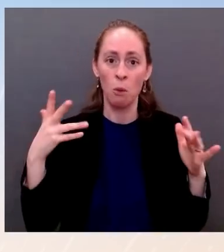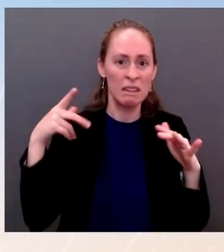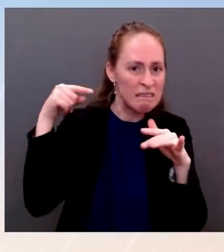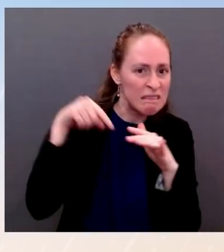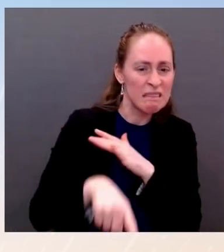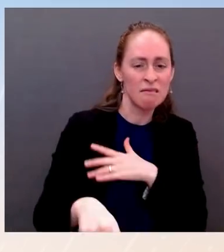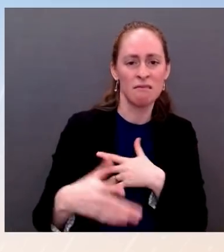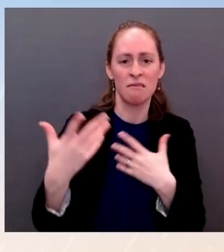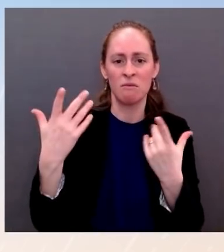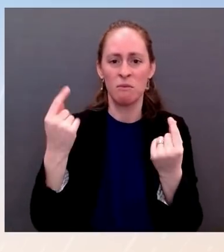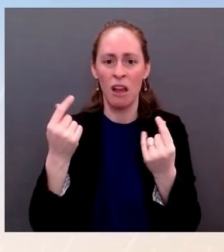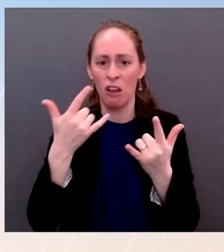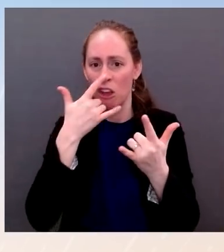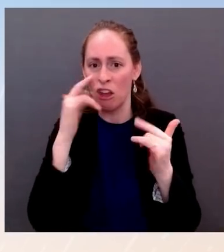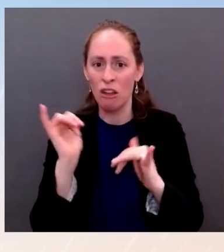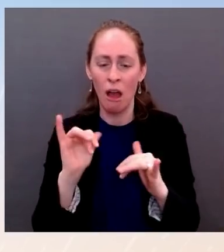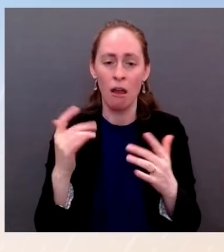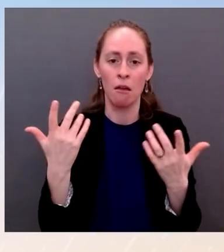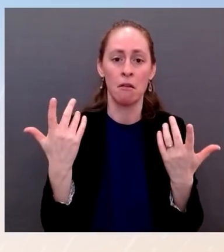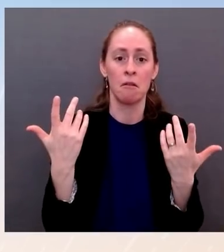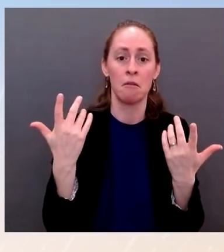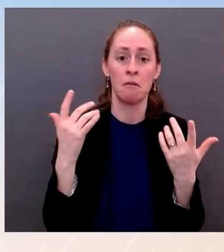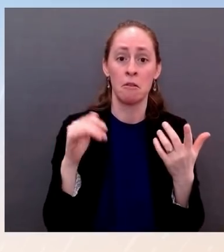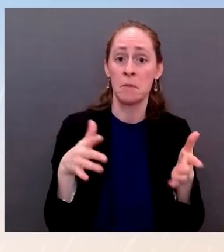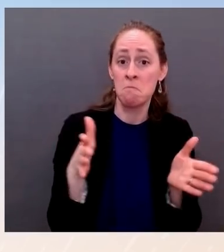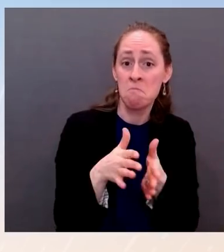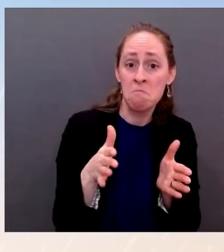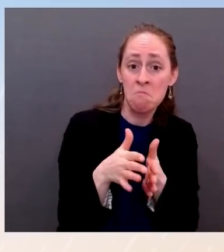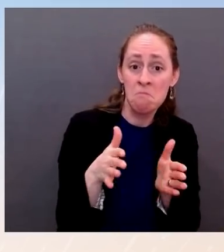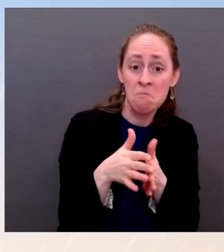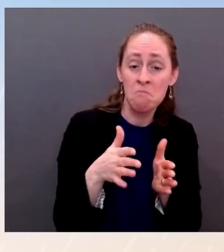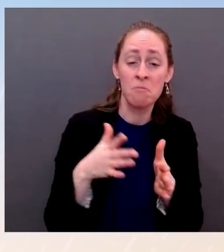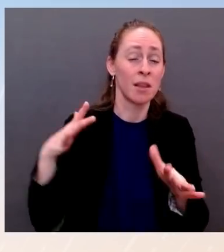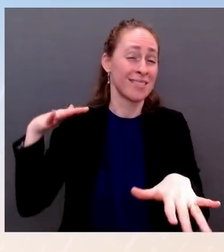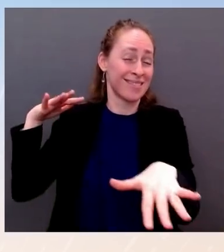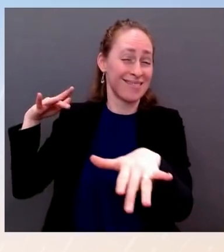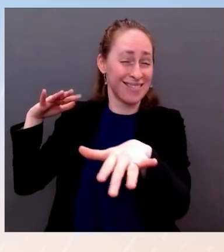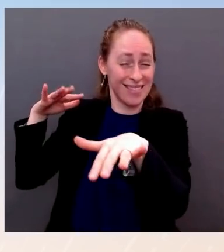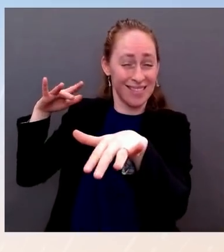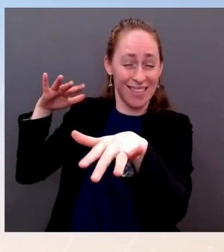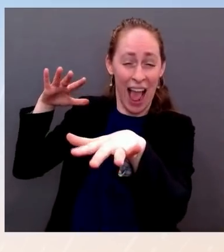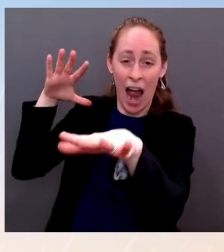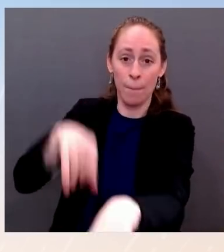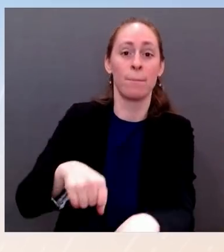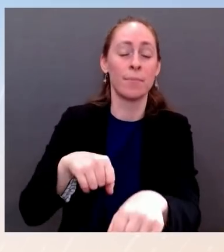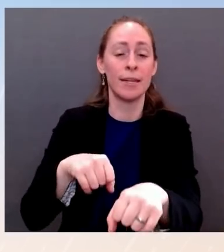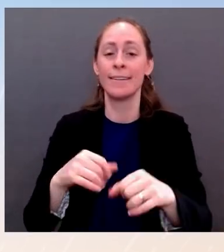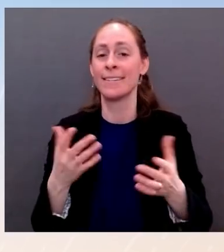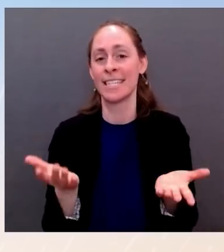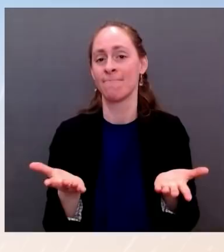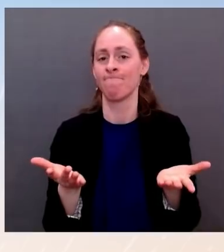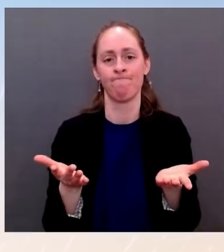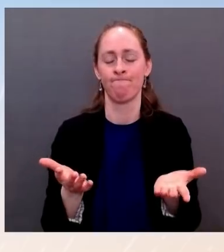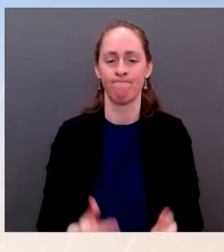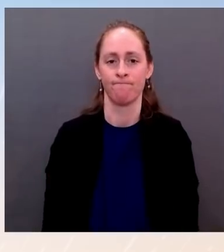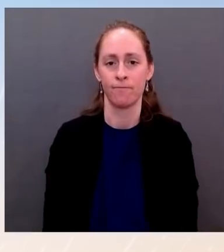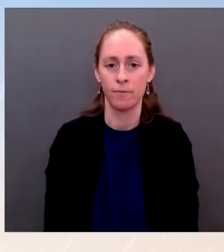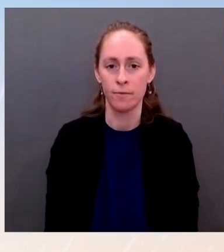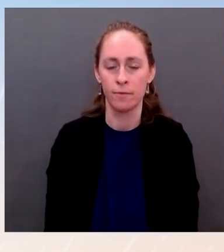But there are very real possibilities that it will involve the seizure of a significant amount of territory in Ukraine